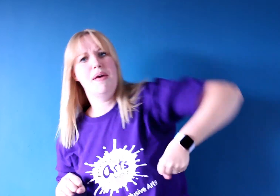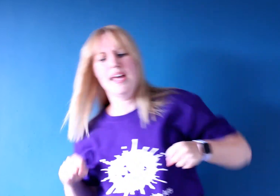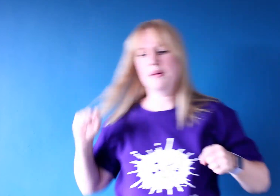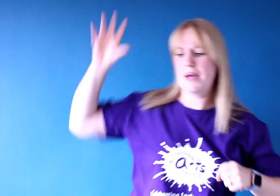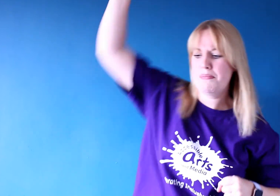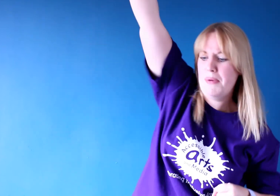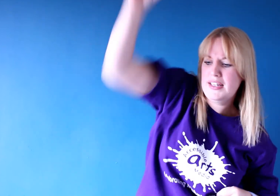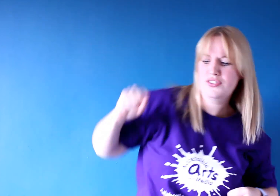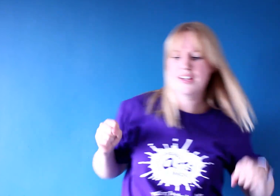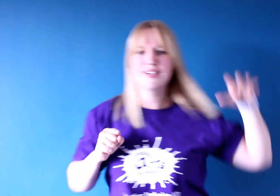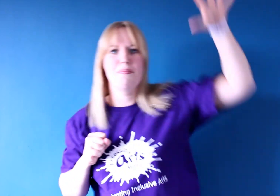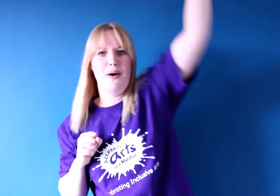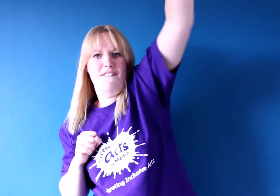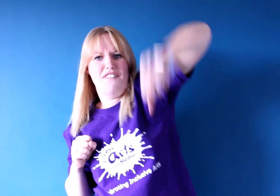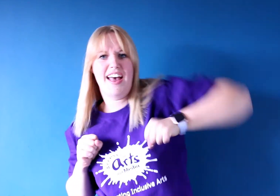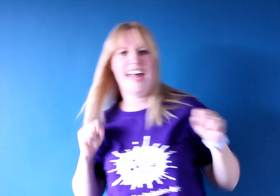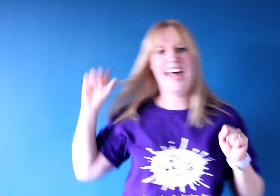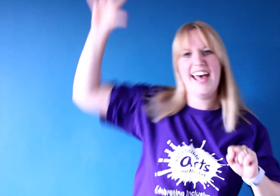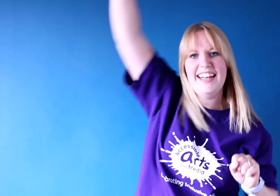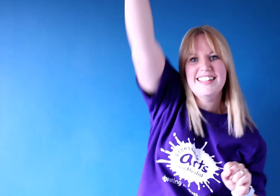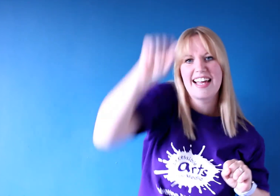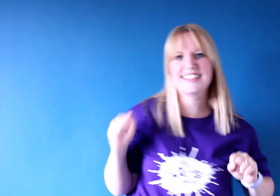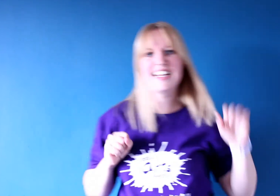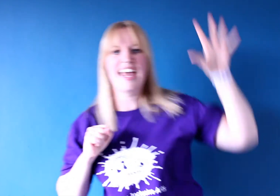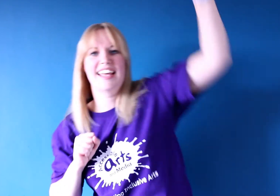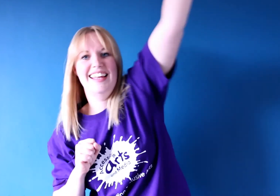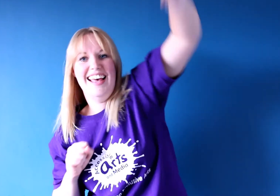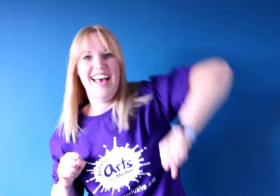big big big stretch up, fantastic.